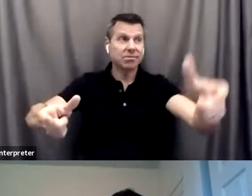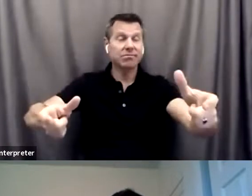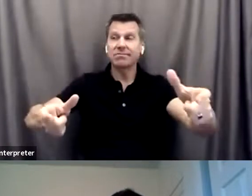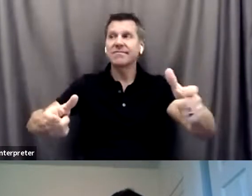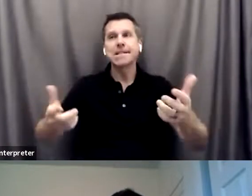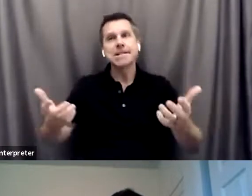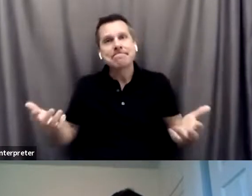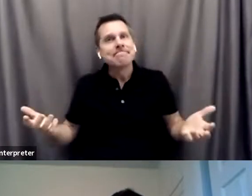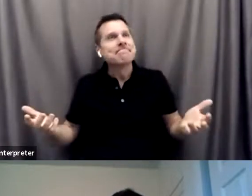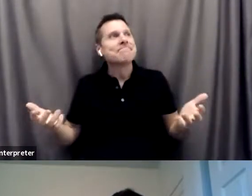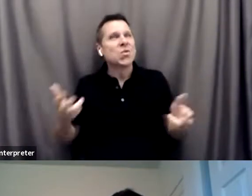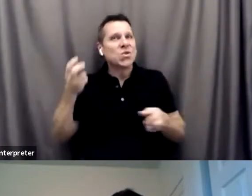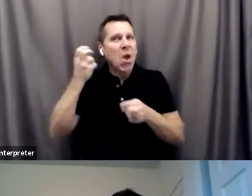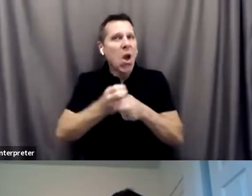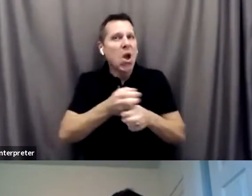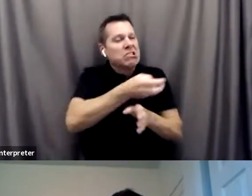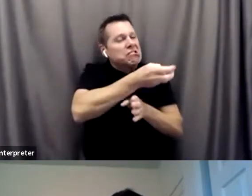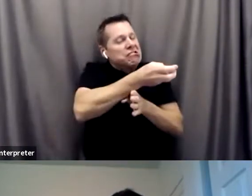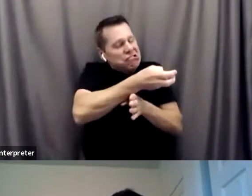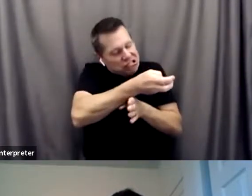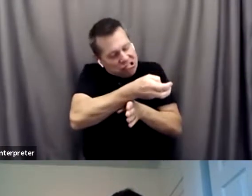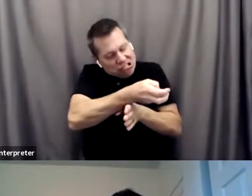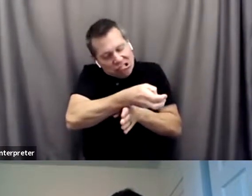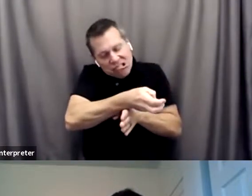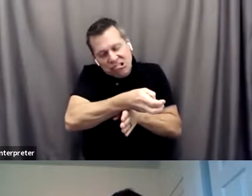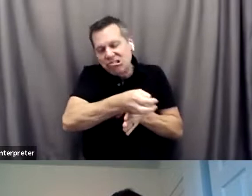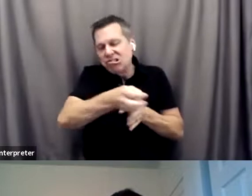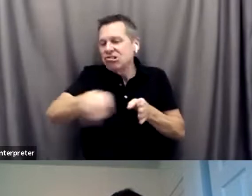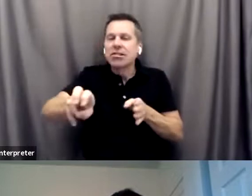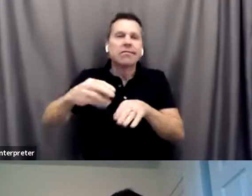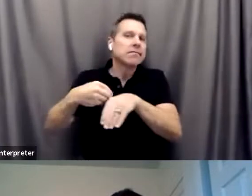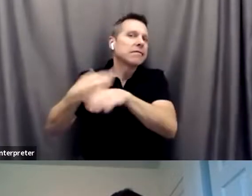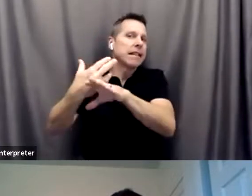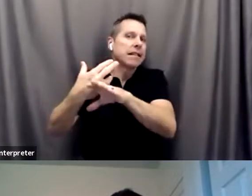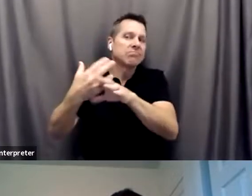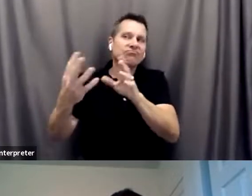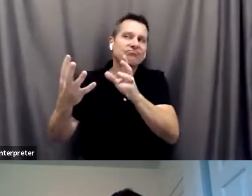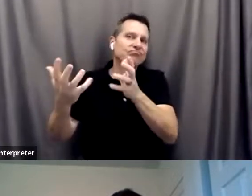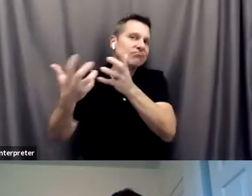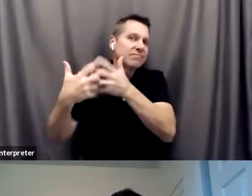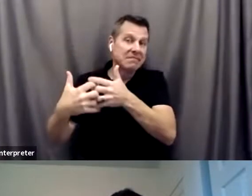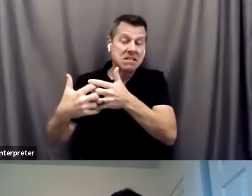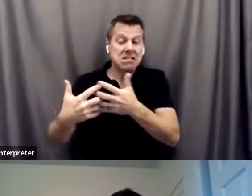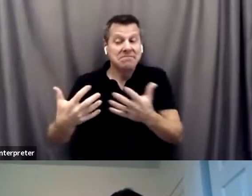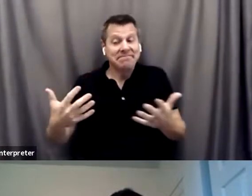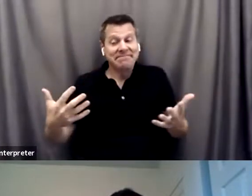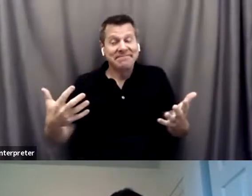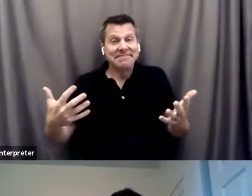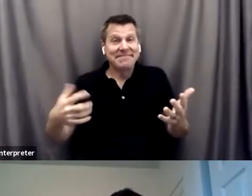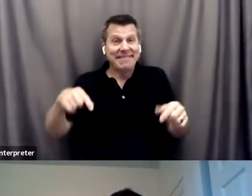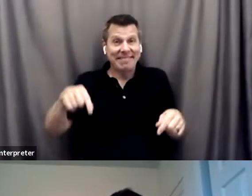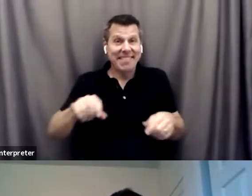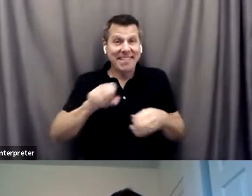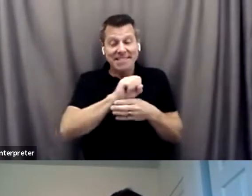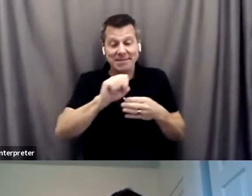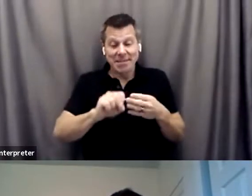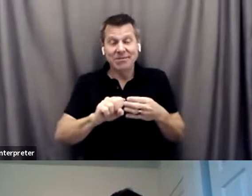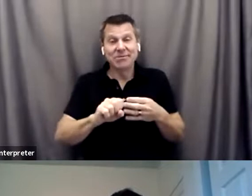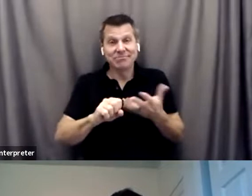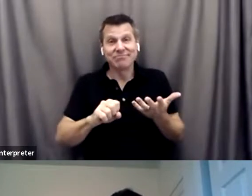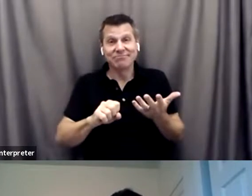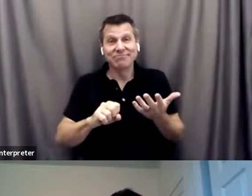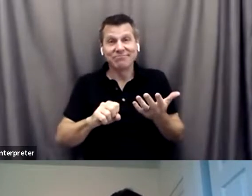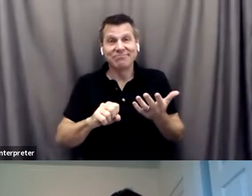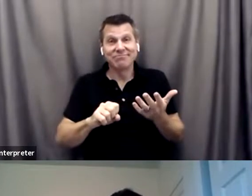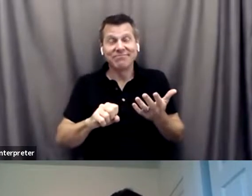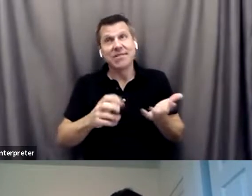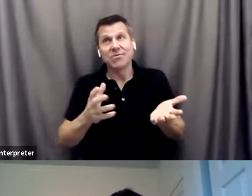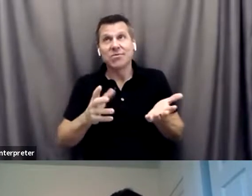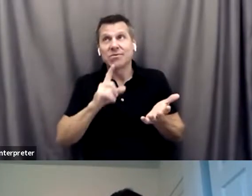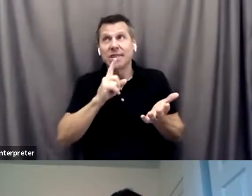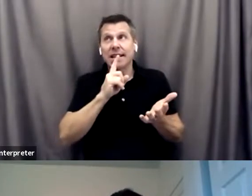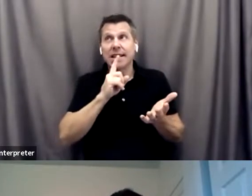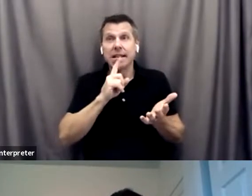hard, hard transition in adaptation, but uh, so how within the semester, well, within within the after October, November, until